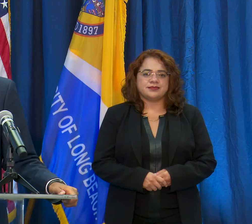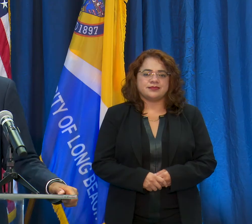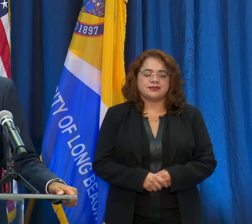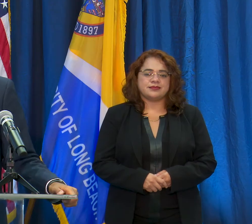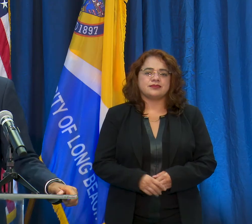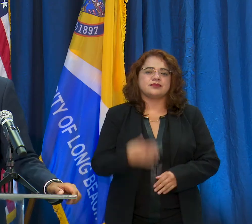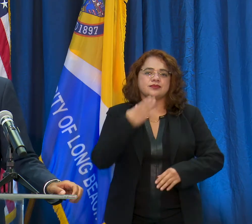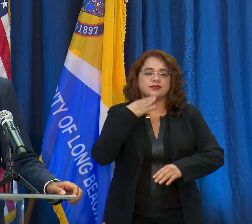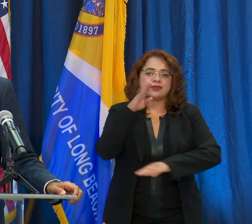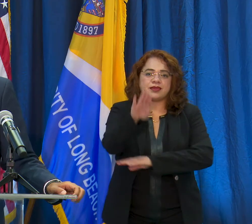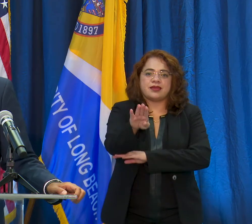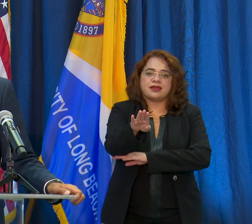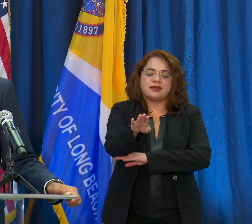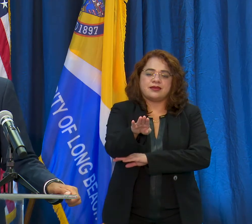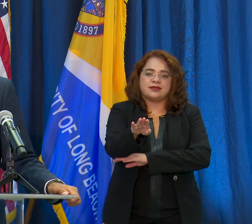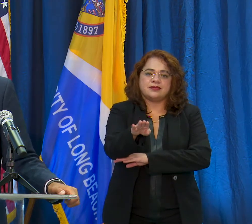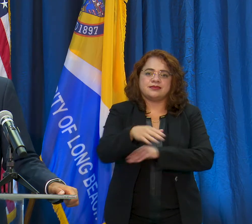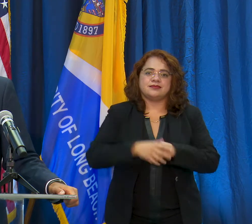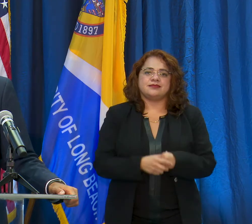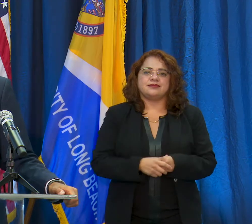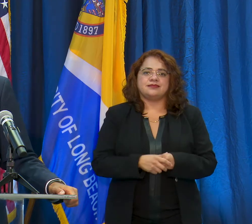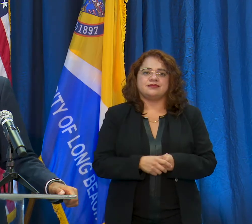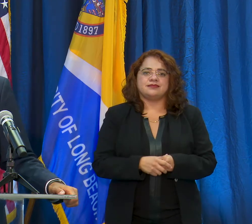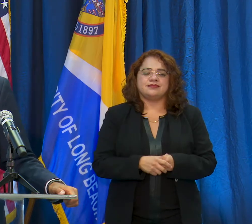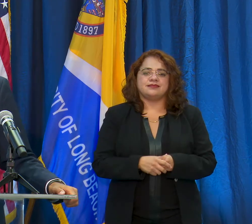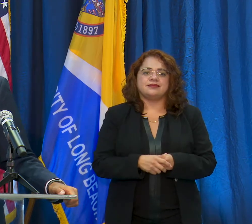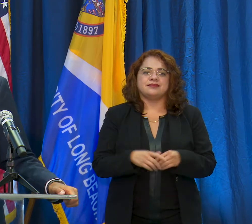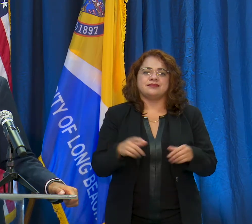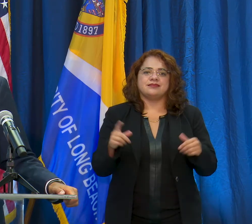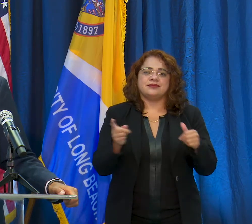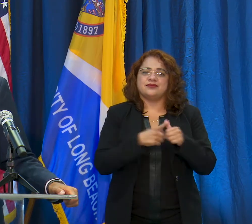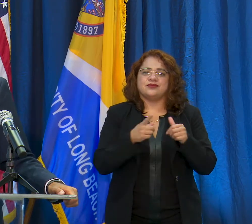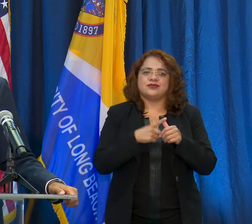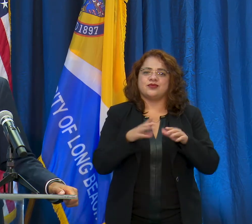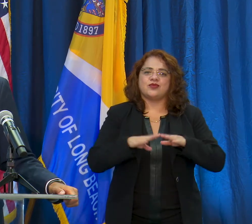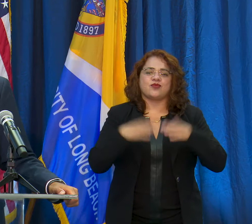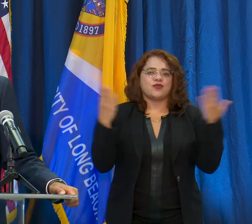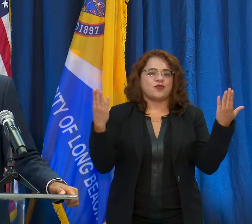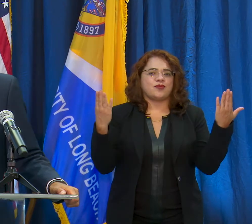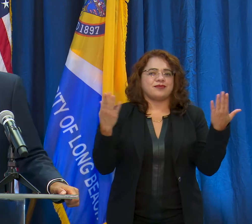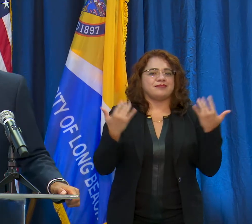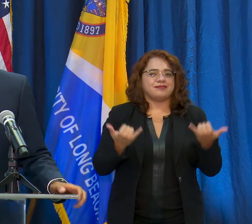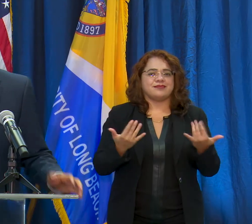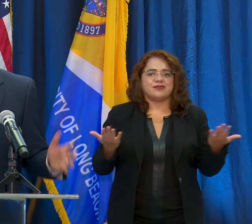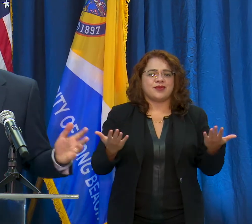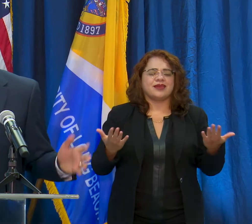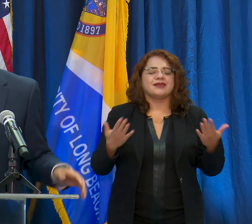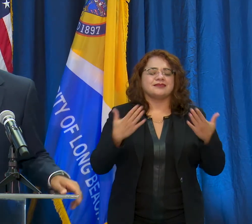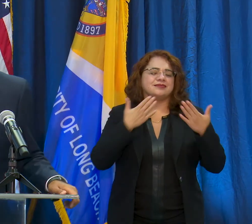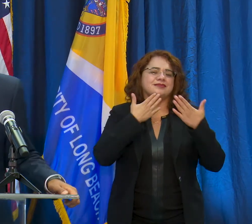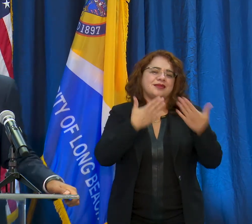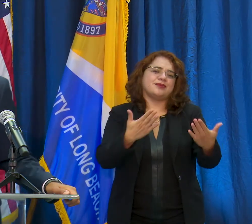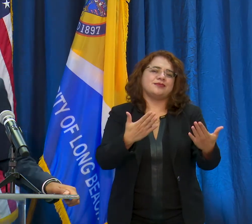Good Afternoon. I want to begin by just thanking the entire city, really friends from from all across the